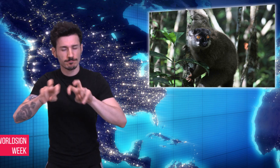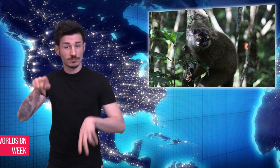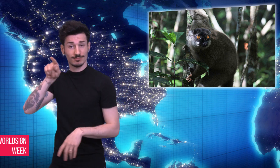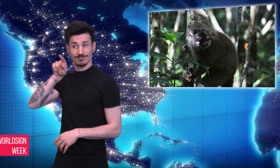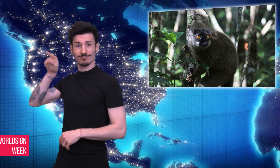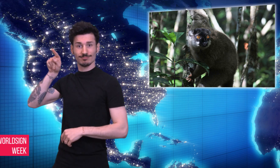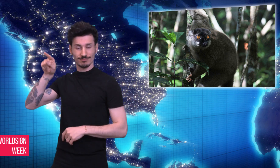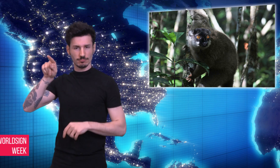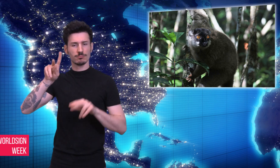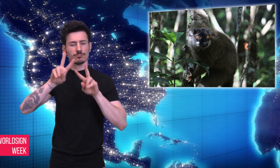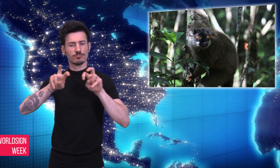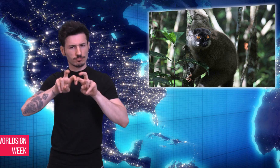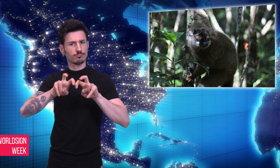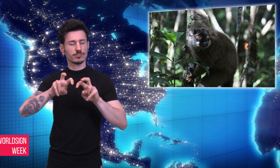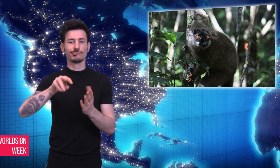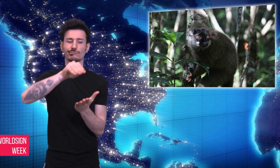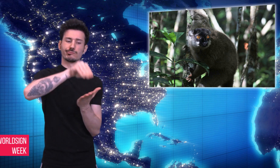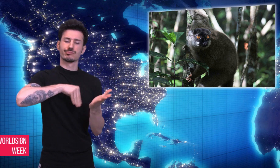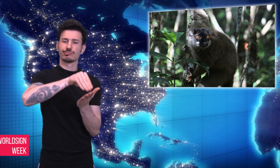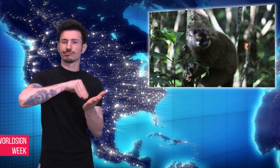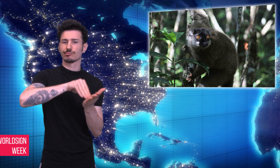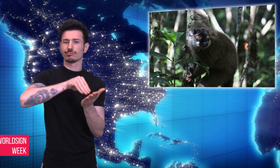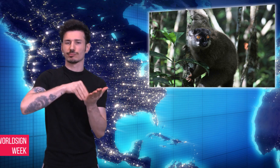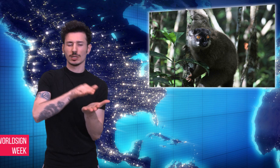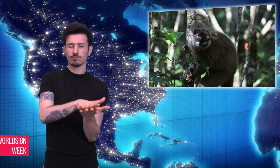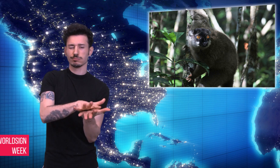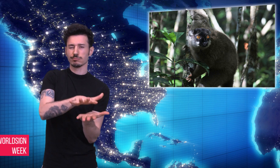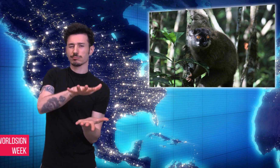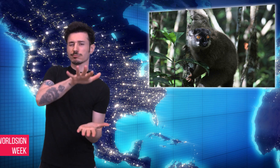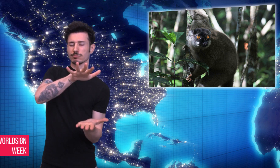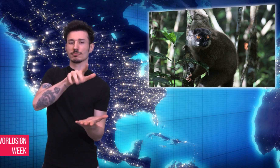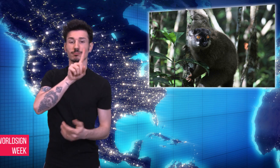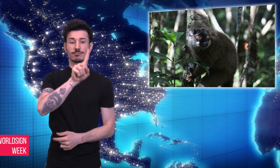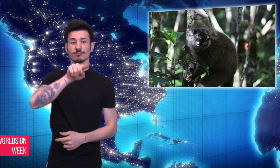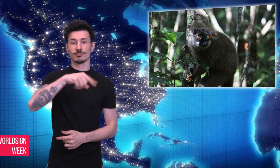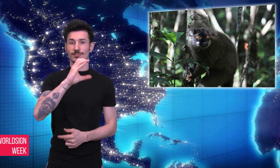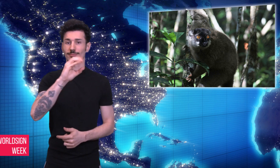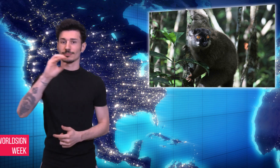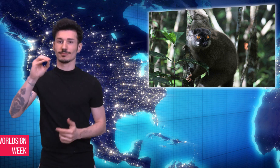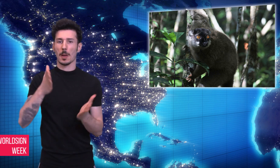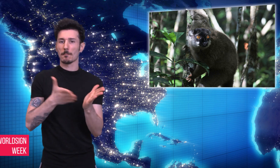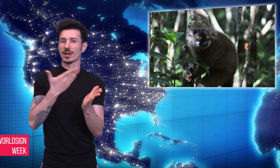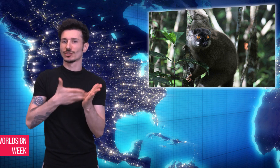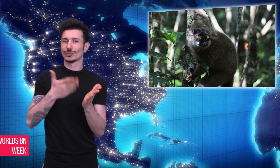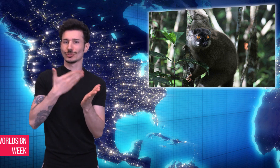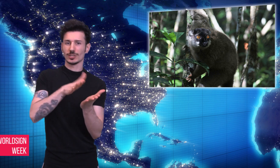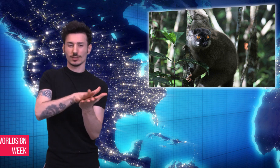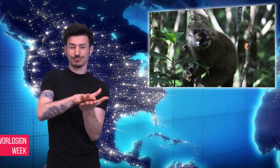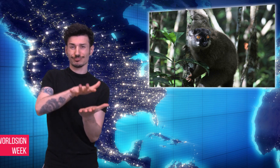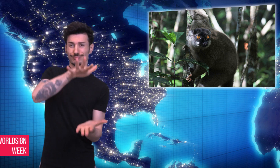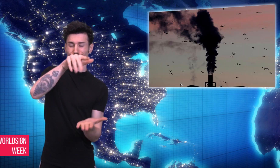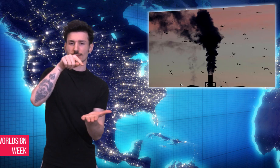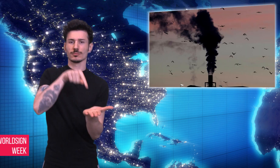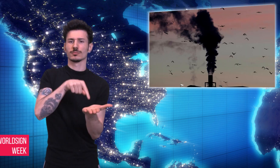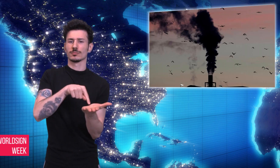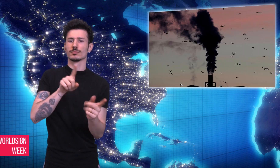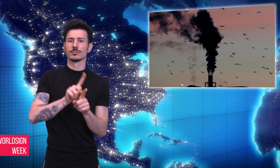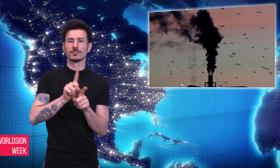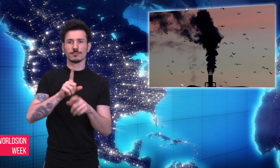1,000-page report that detailed the increasingly quick pace of the